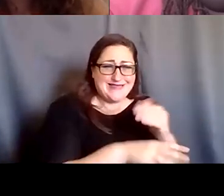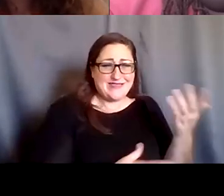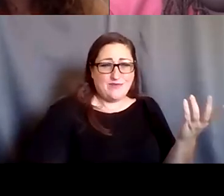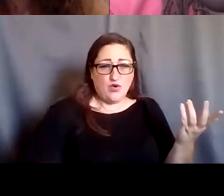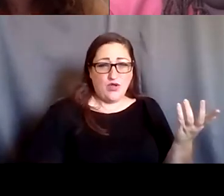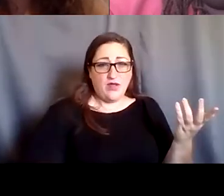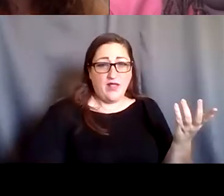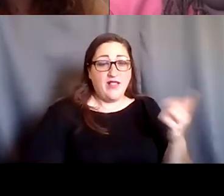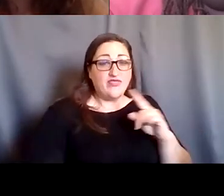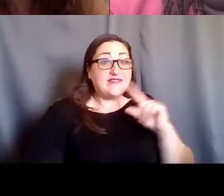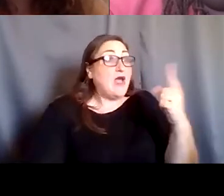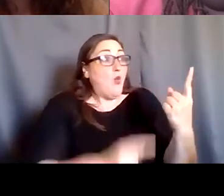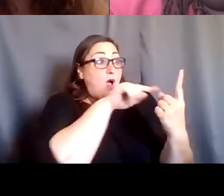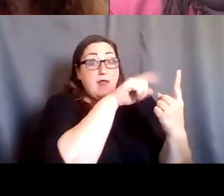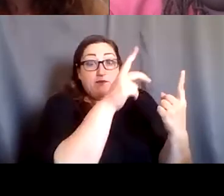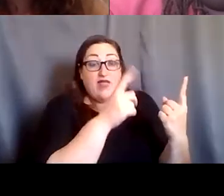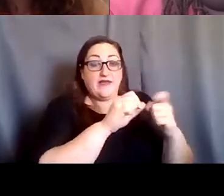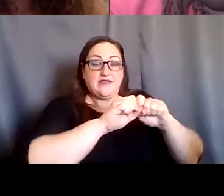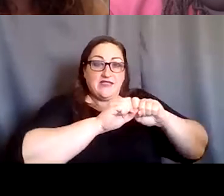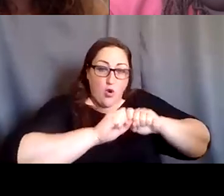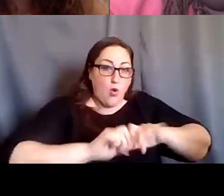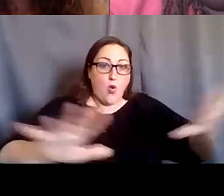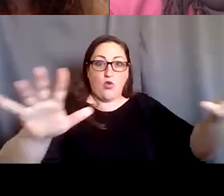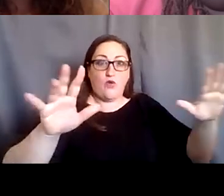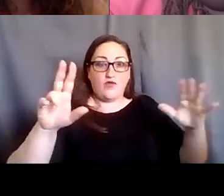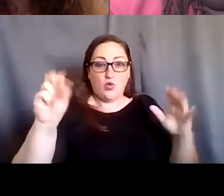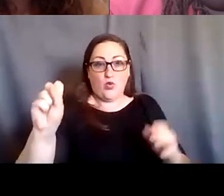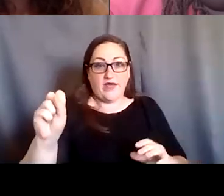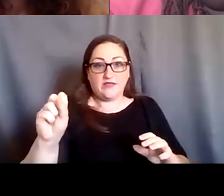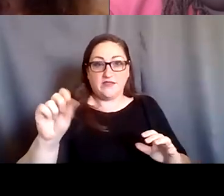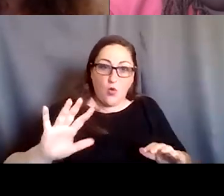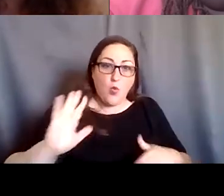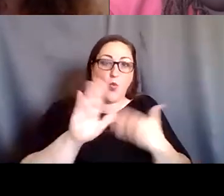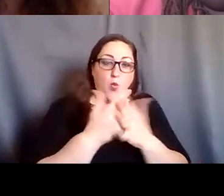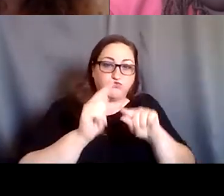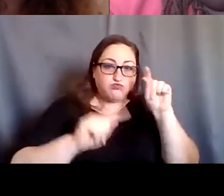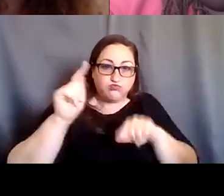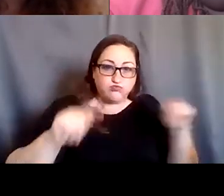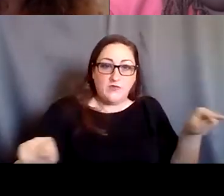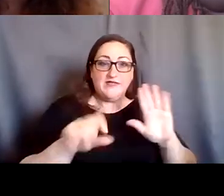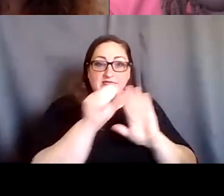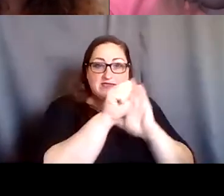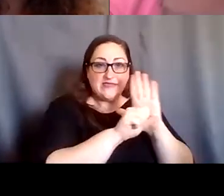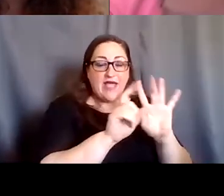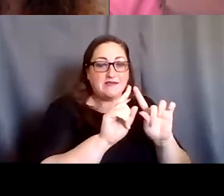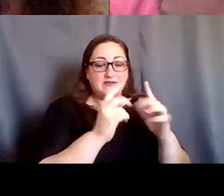So, so much of what prevents people with disabilities from voting is that we’re just not meeting